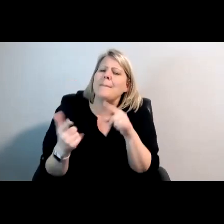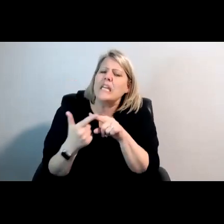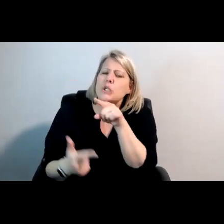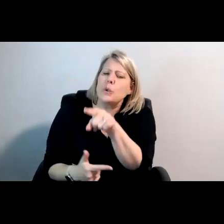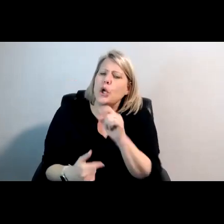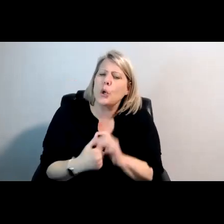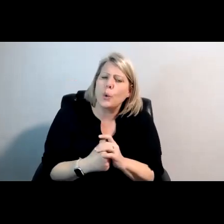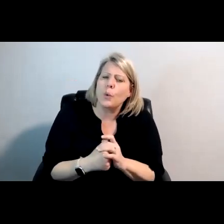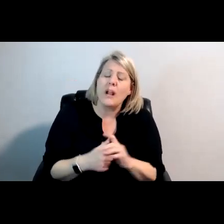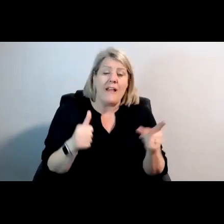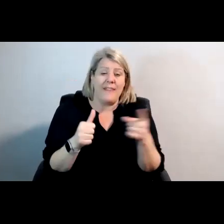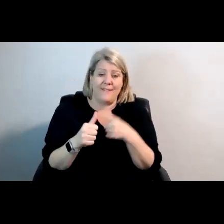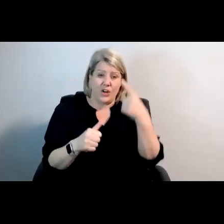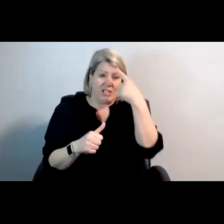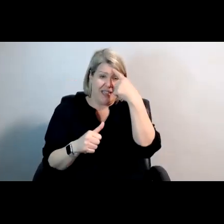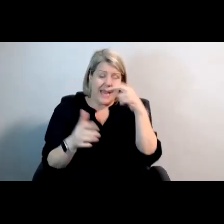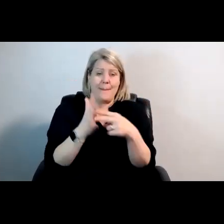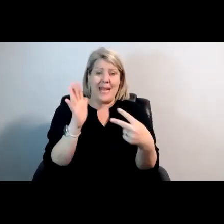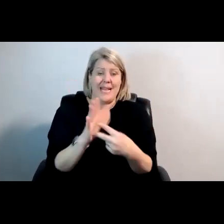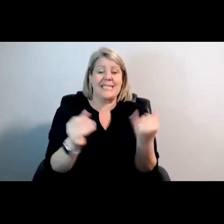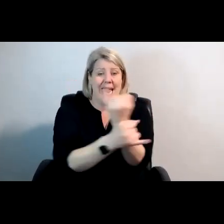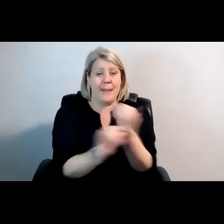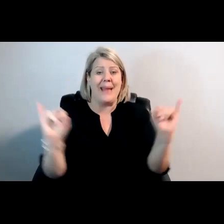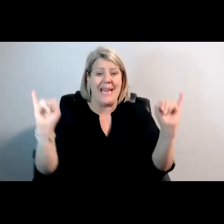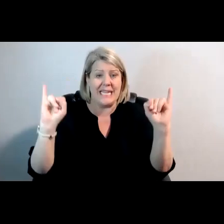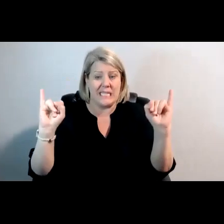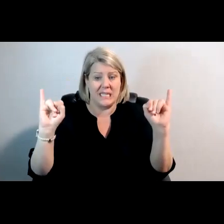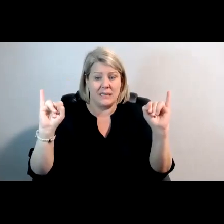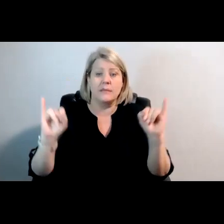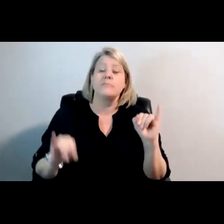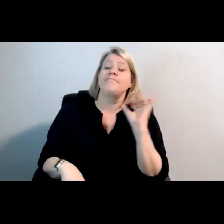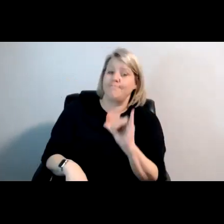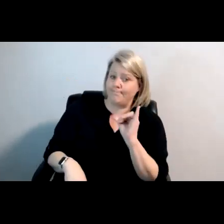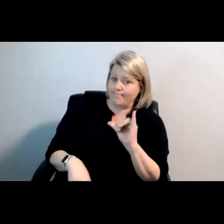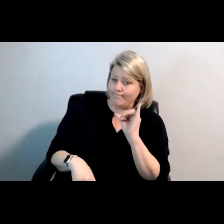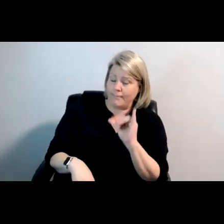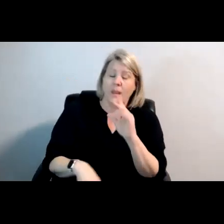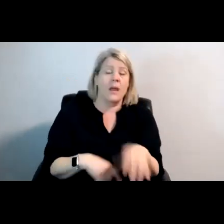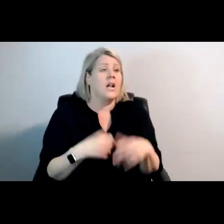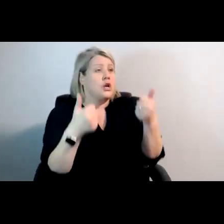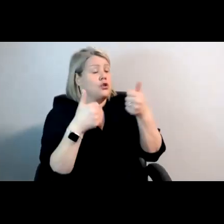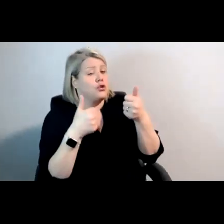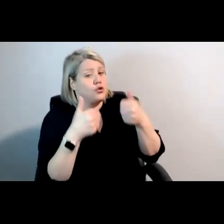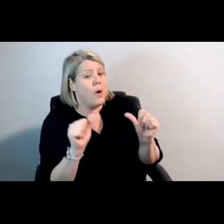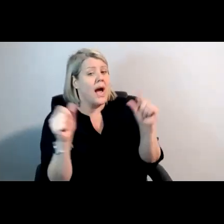[Leonard] The first thing I think about is just independence and trying to get built one for myself